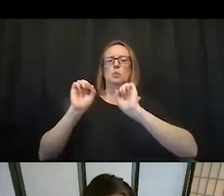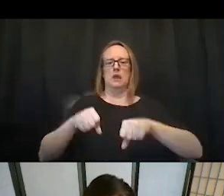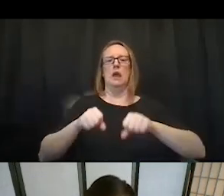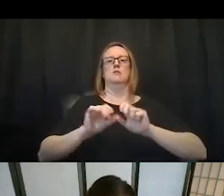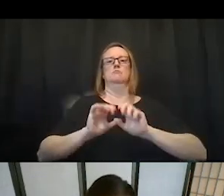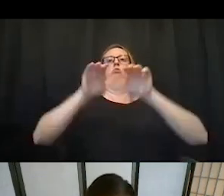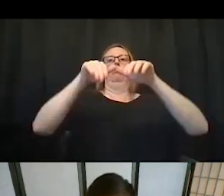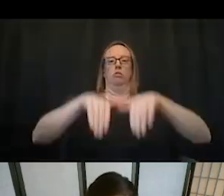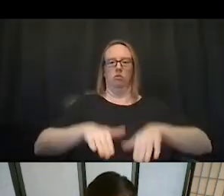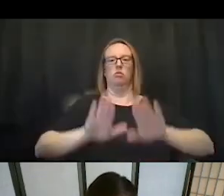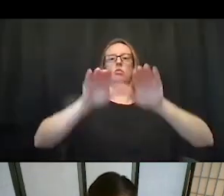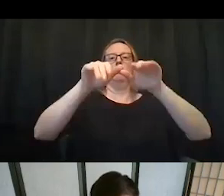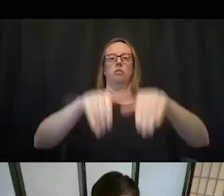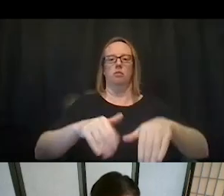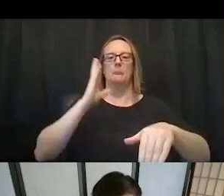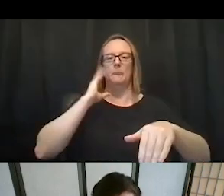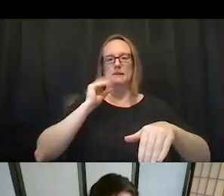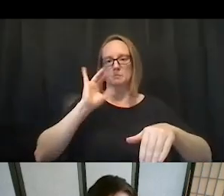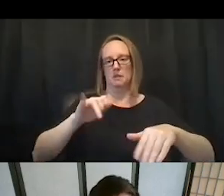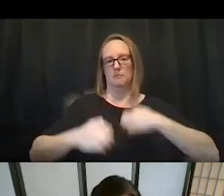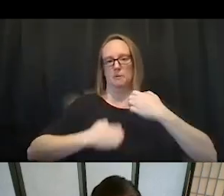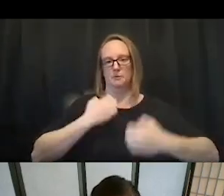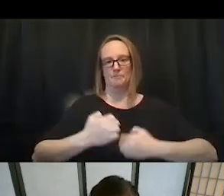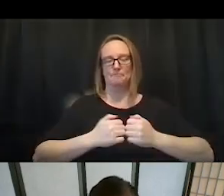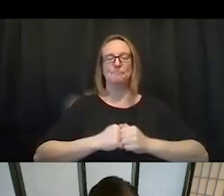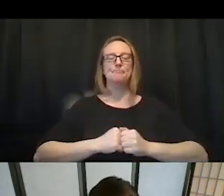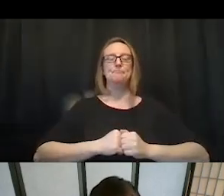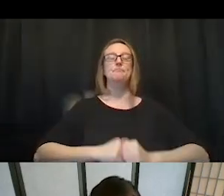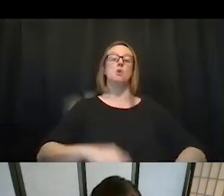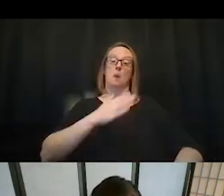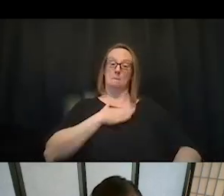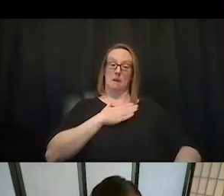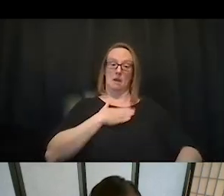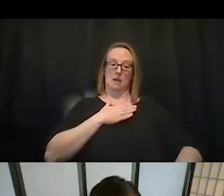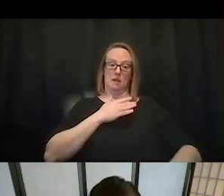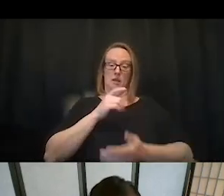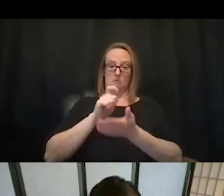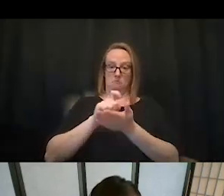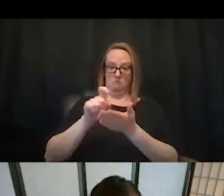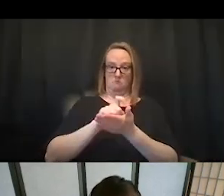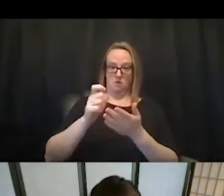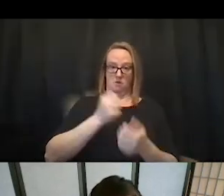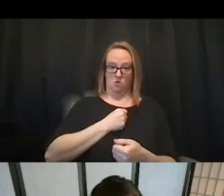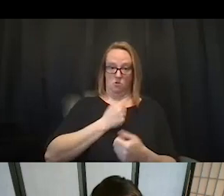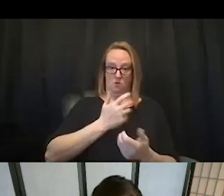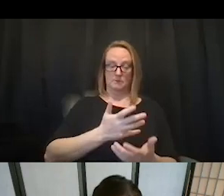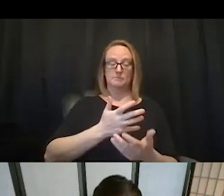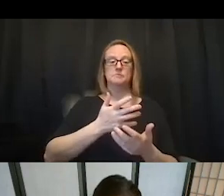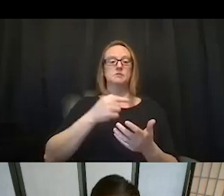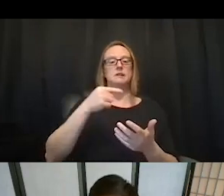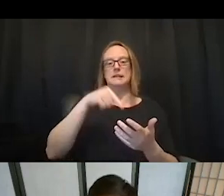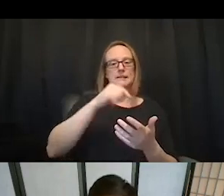This is one of my poems um I, it is not in my book of poems, um so y'all can be the first ones